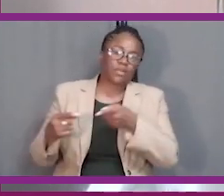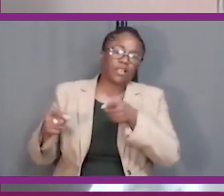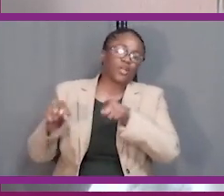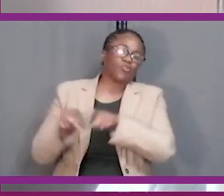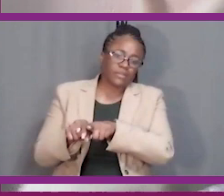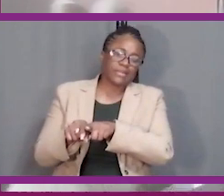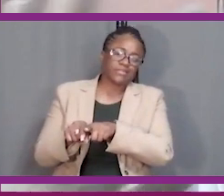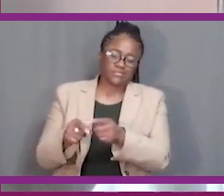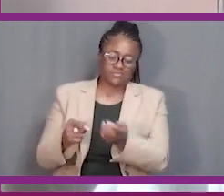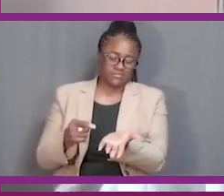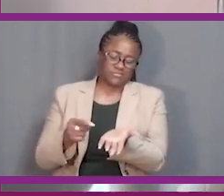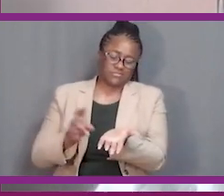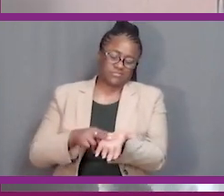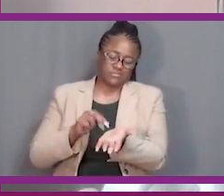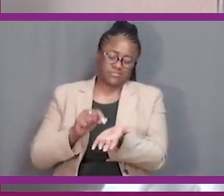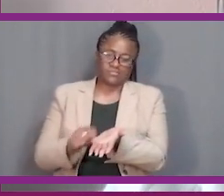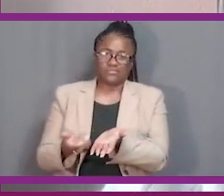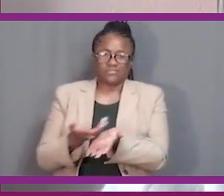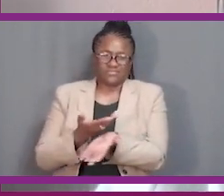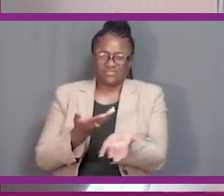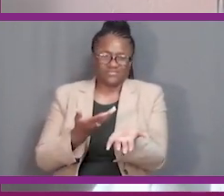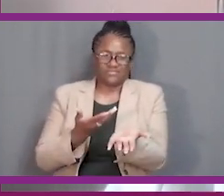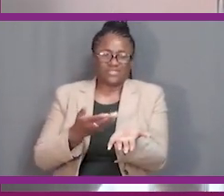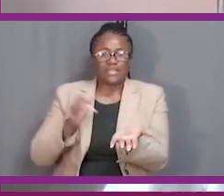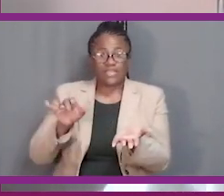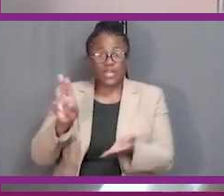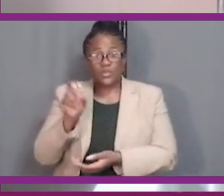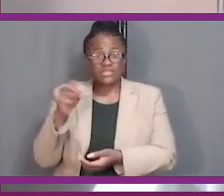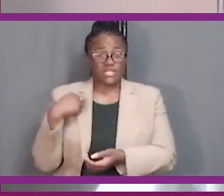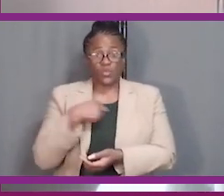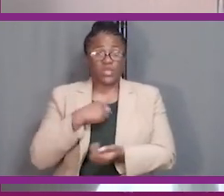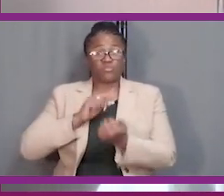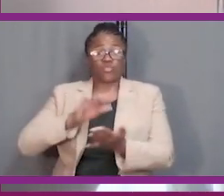problems. And we think that performance is enough when it hasn't changed the material conditions.